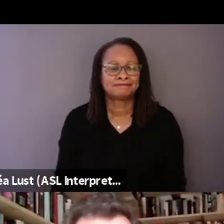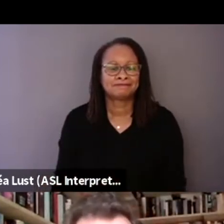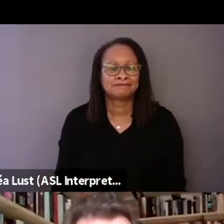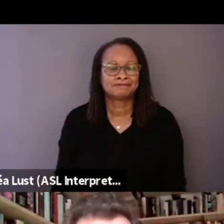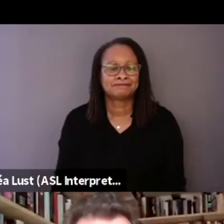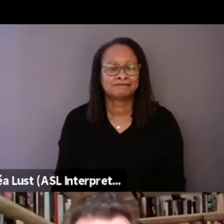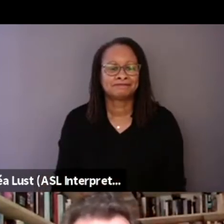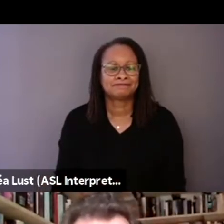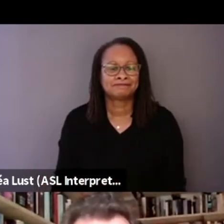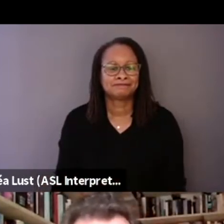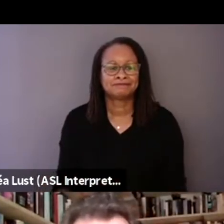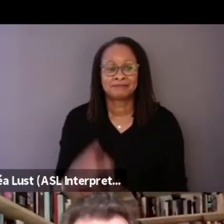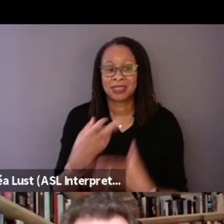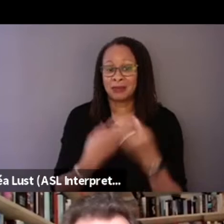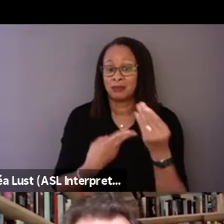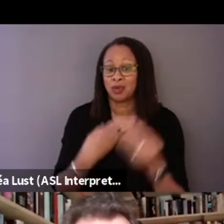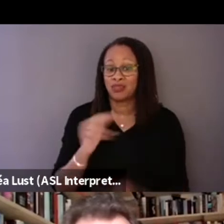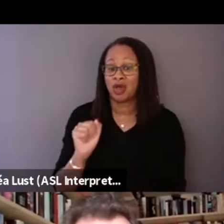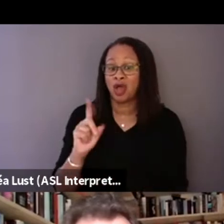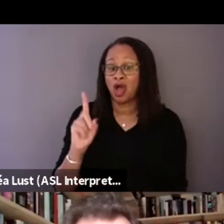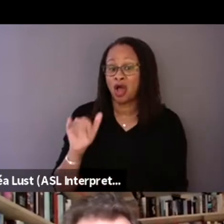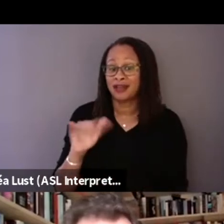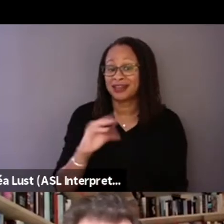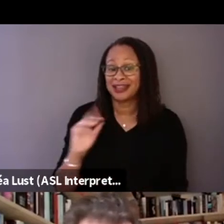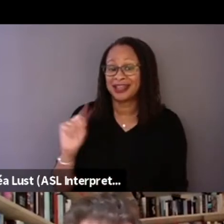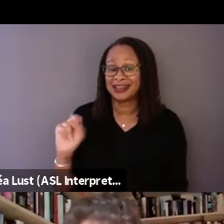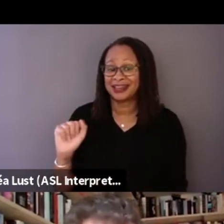Both Ady and Nate, I think Nate is also hilarious.